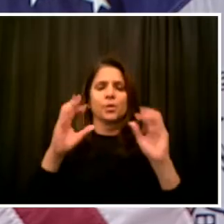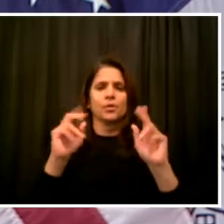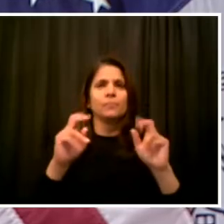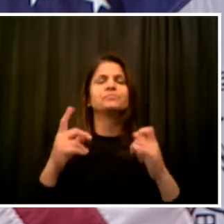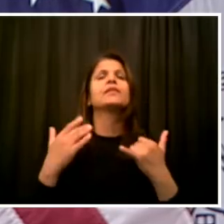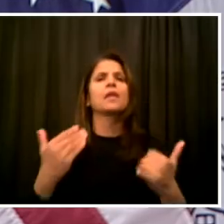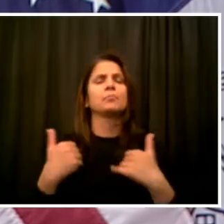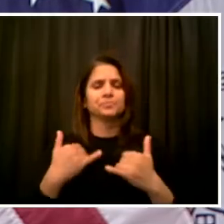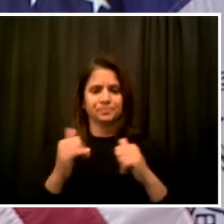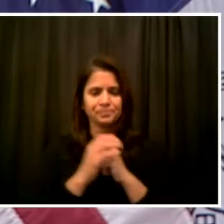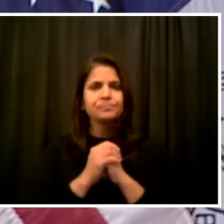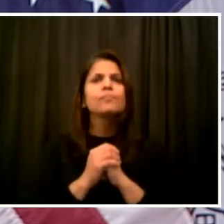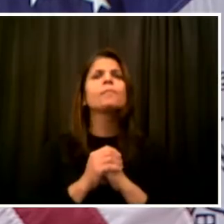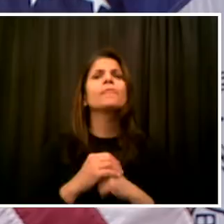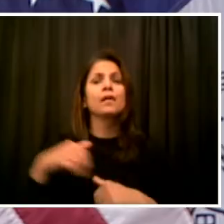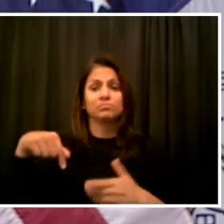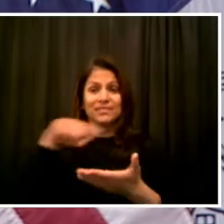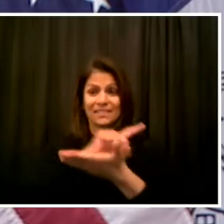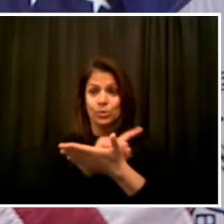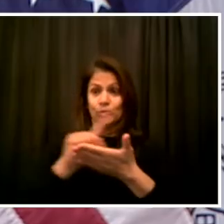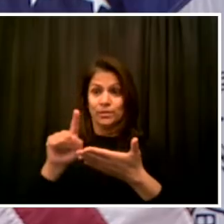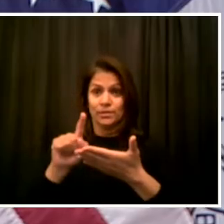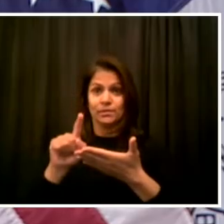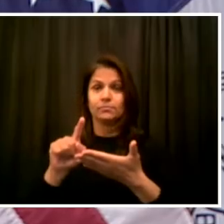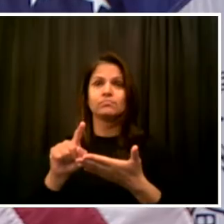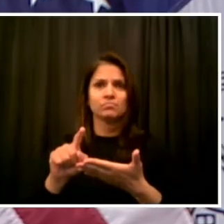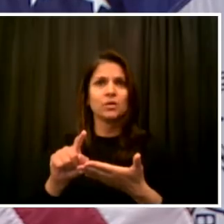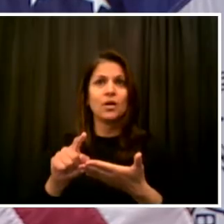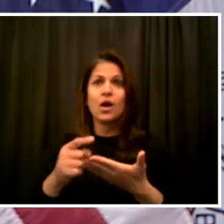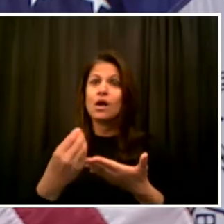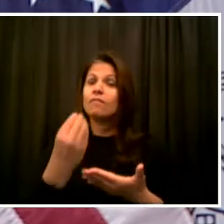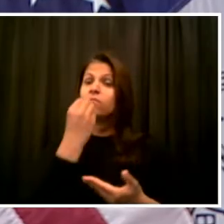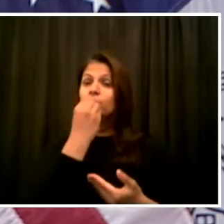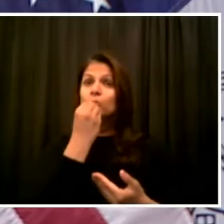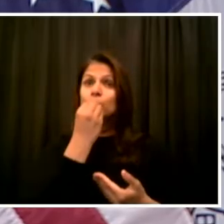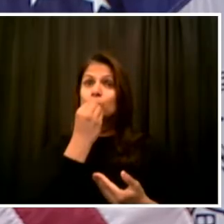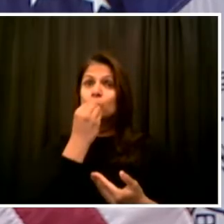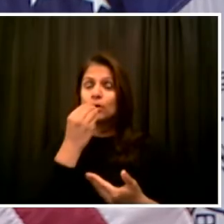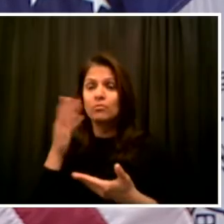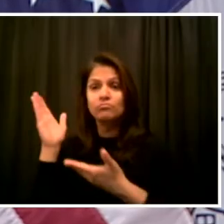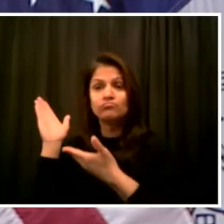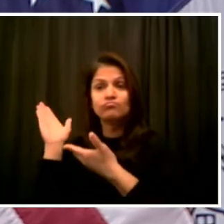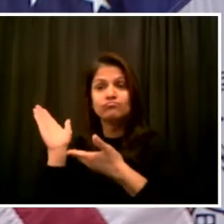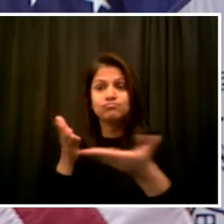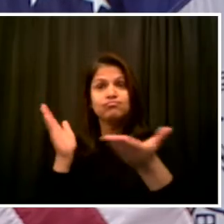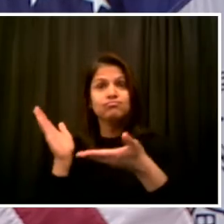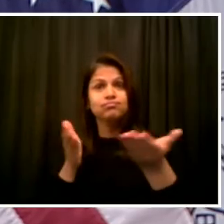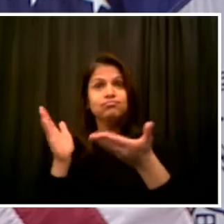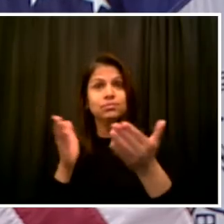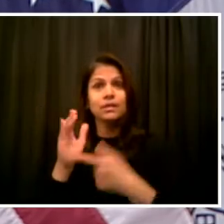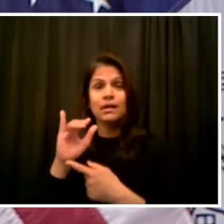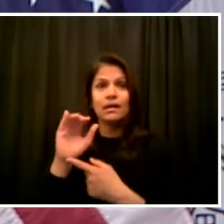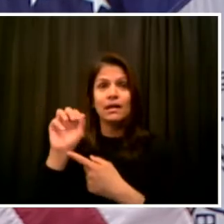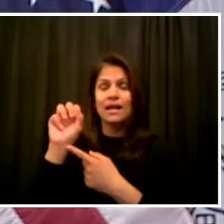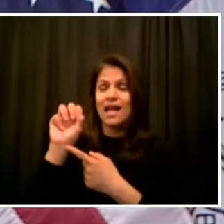EARLIER THIS WEEK OOFDWA S SENT TO SENIORS. ROTTEN CARROTS,